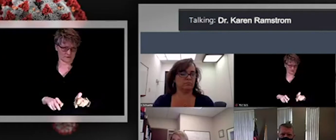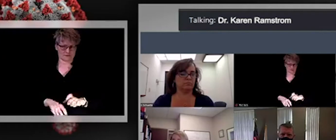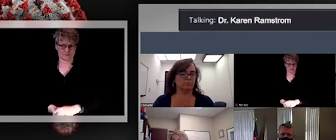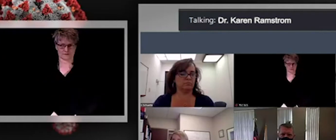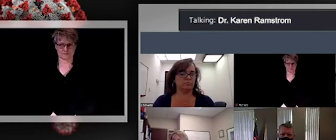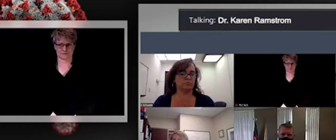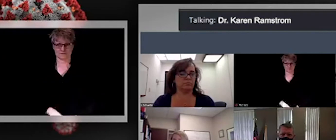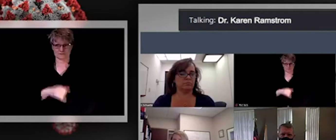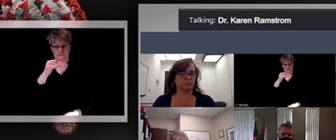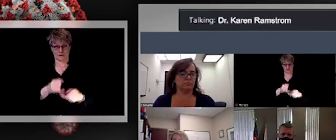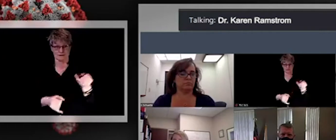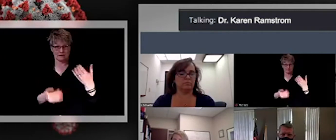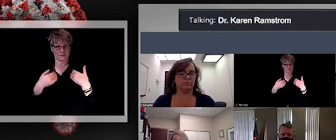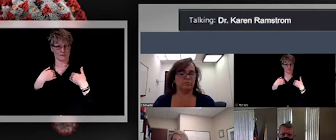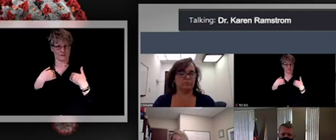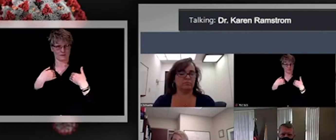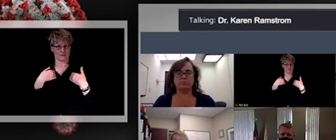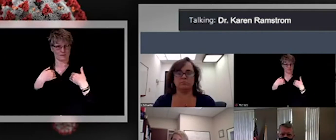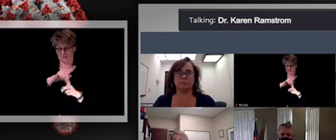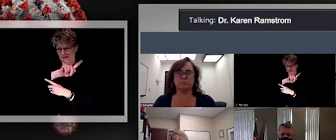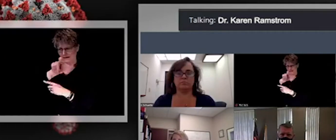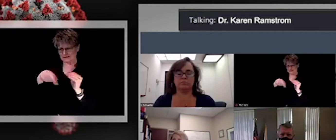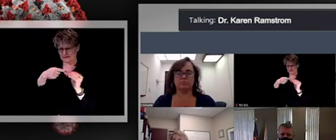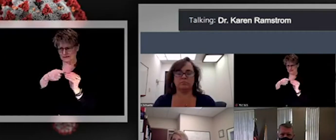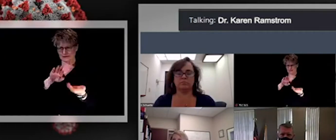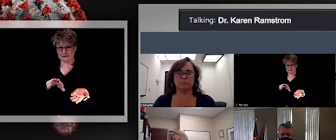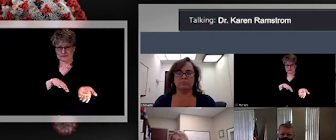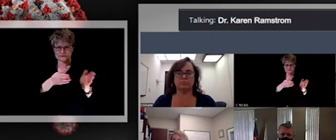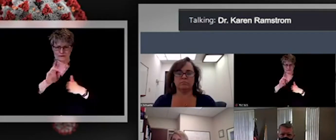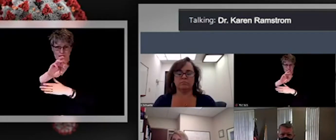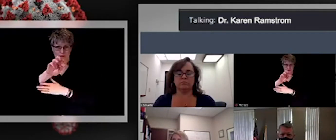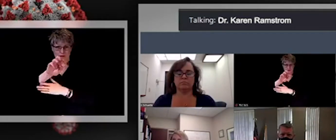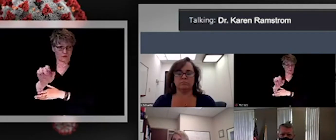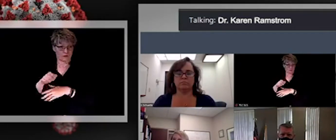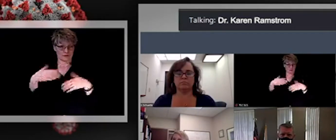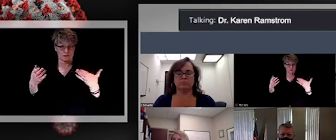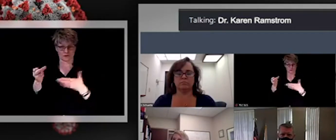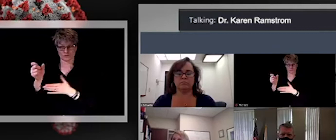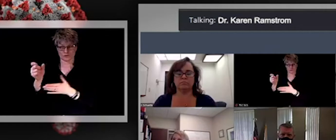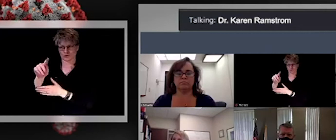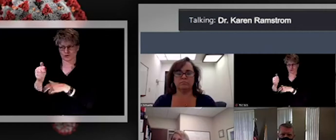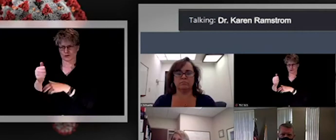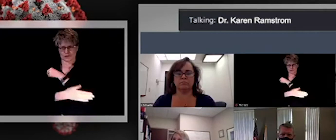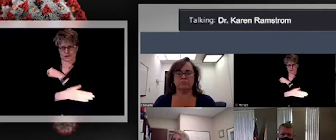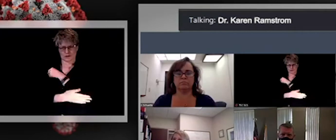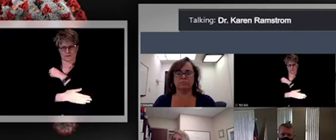the calculation the death rate in Shasta County. As I shared, due to the small size of Shasta